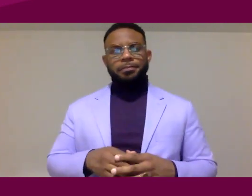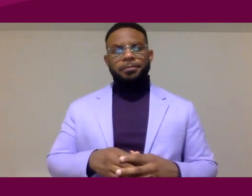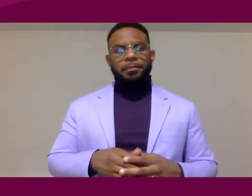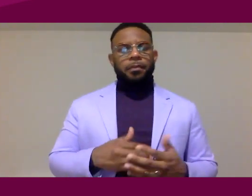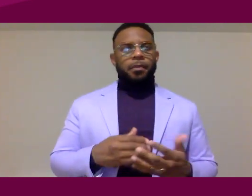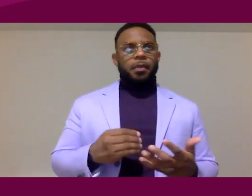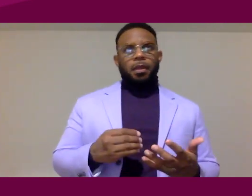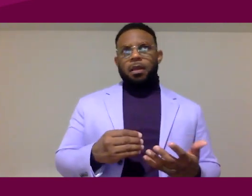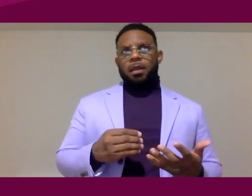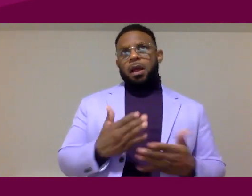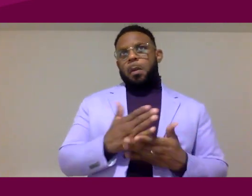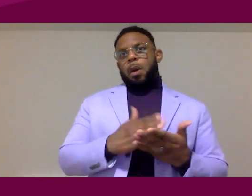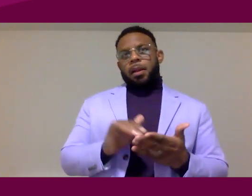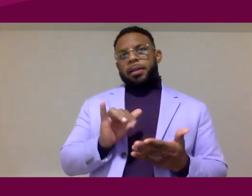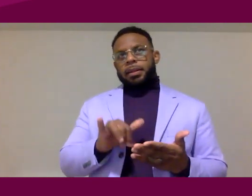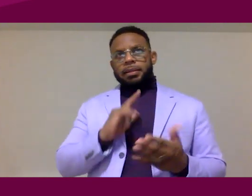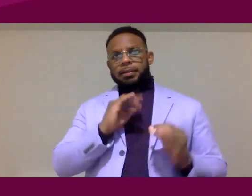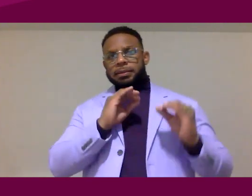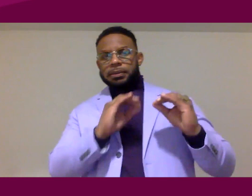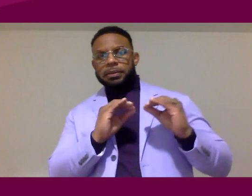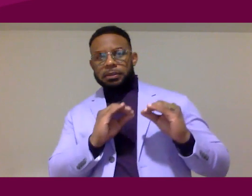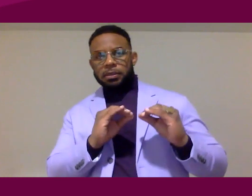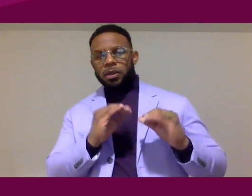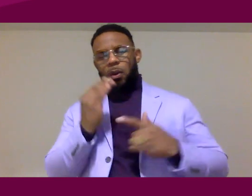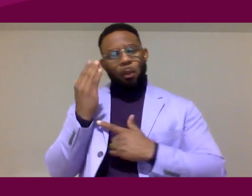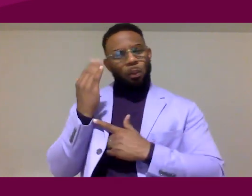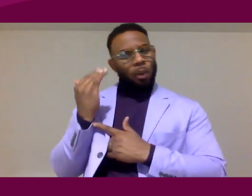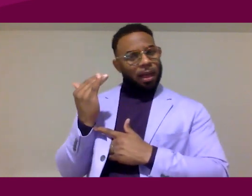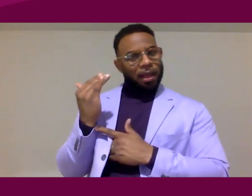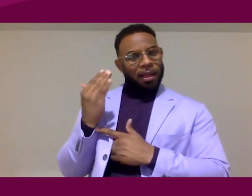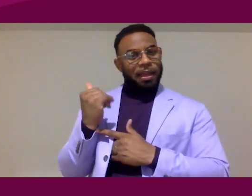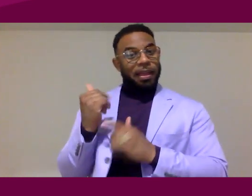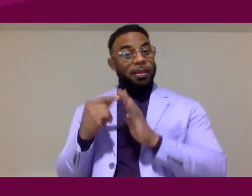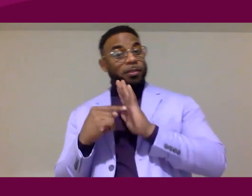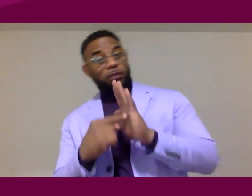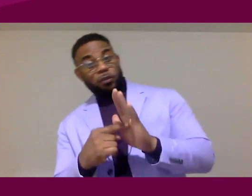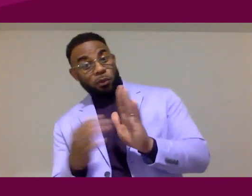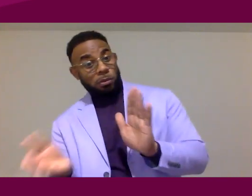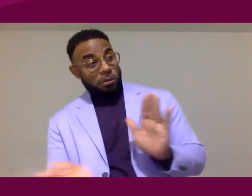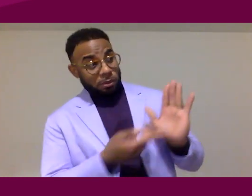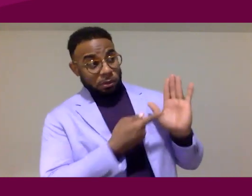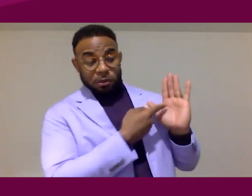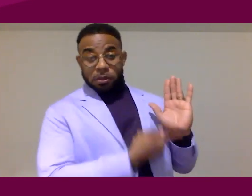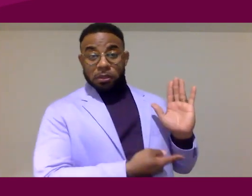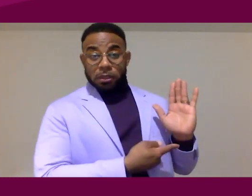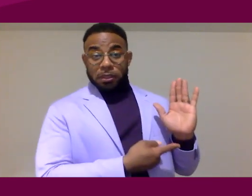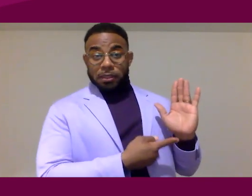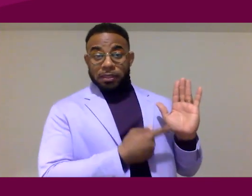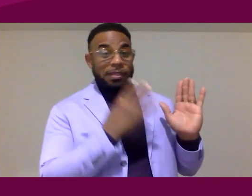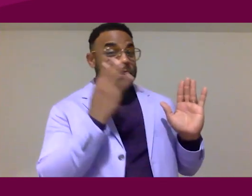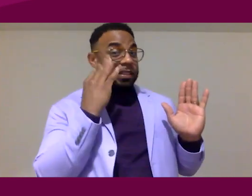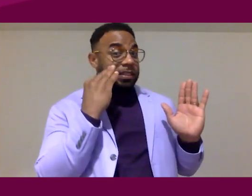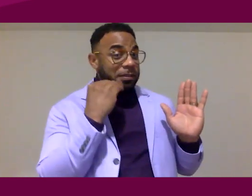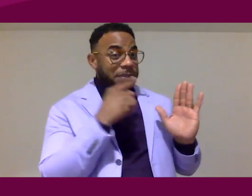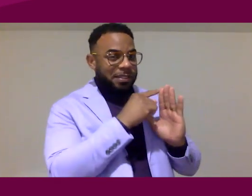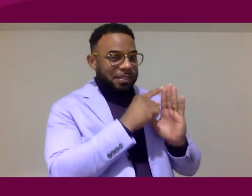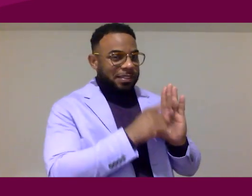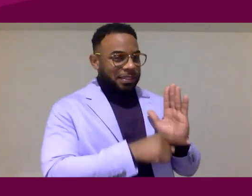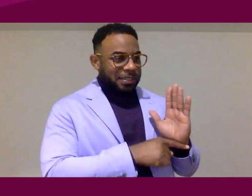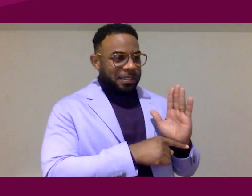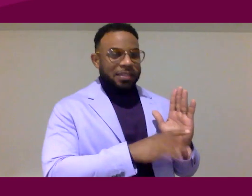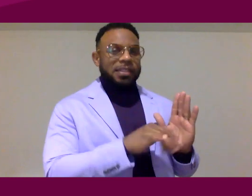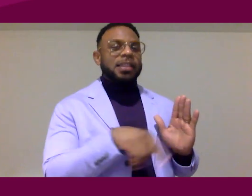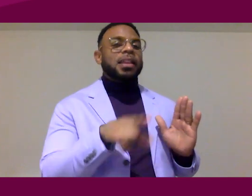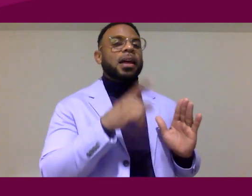And part of that is teaching the why and showing people the experiences so that they really